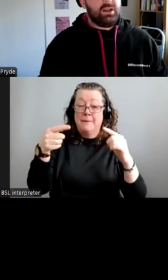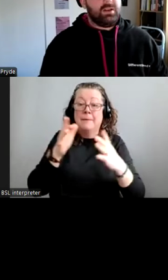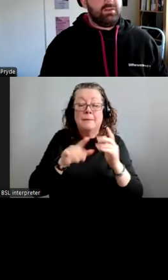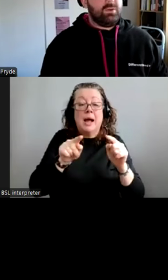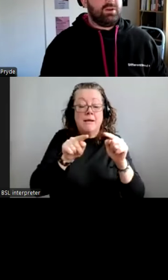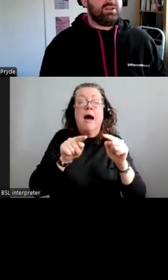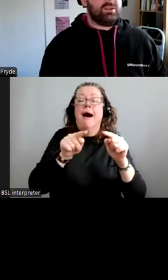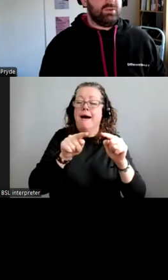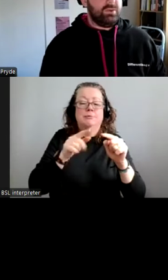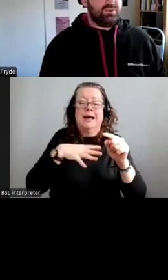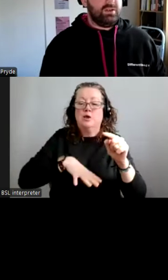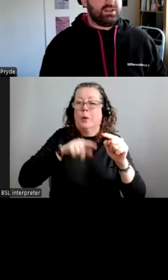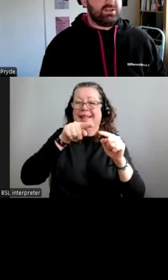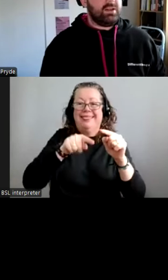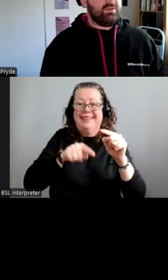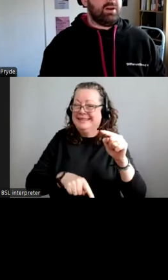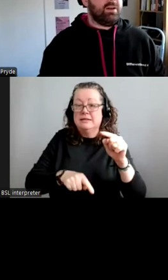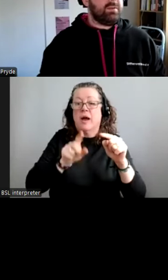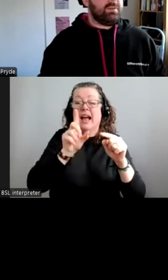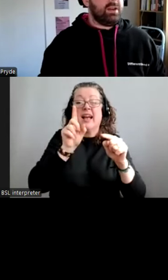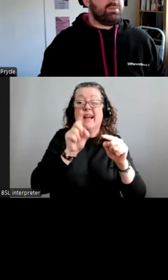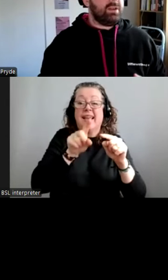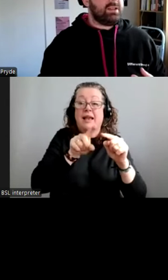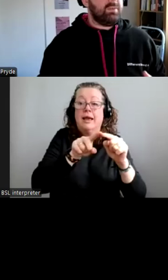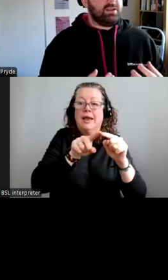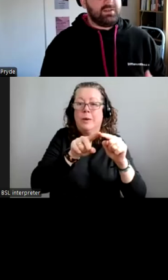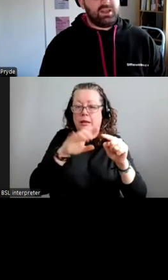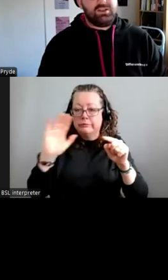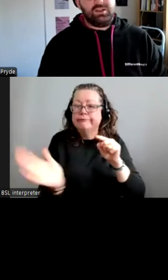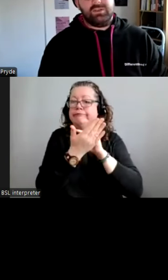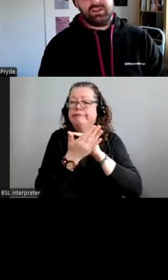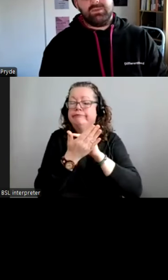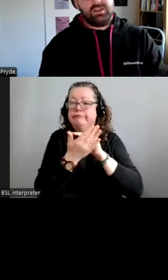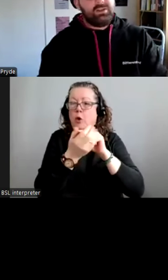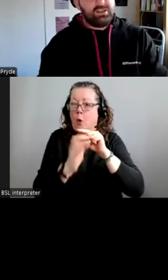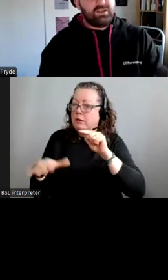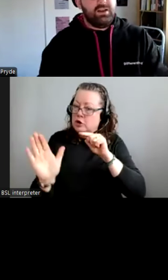their focus to essentially different parts of our page by skipping the navigation if it's skip to content